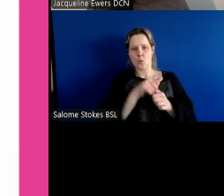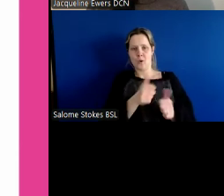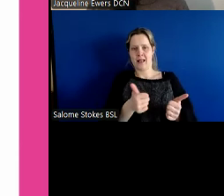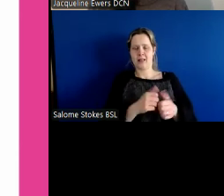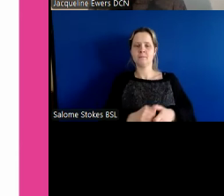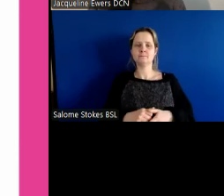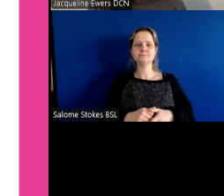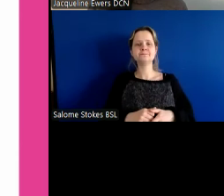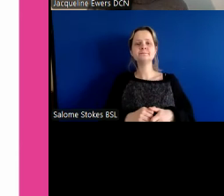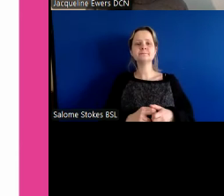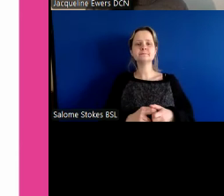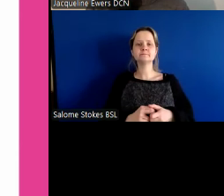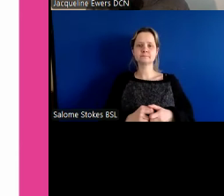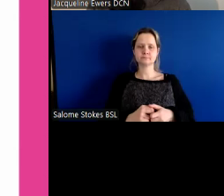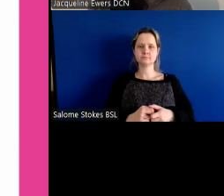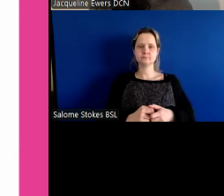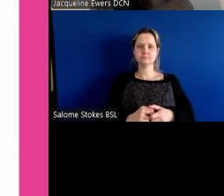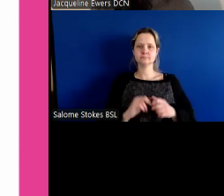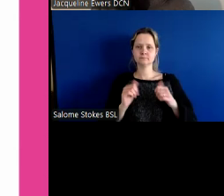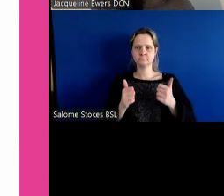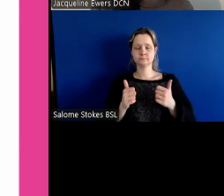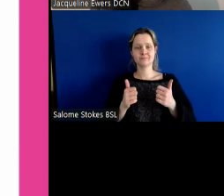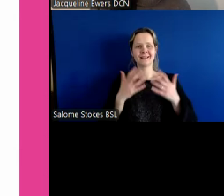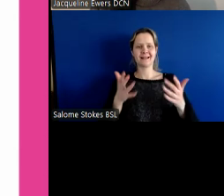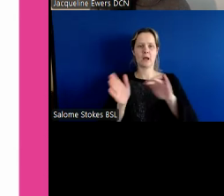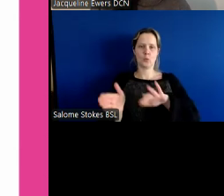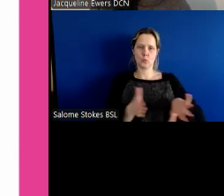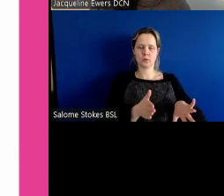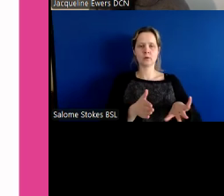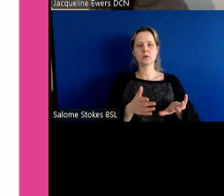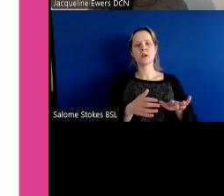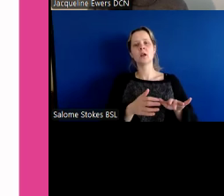Okay. We're just going to move on to a couple of other stats,